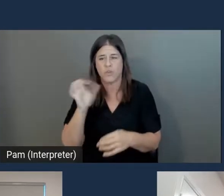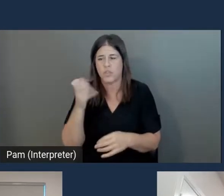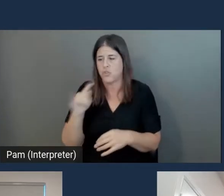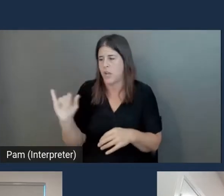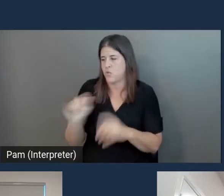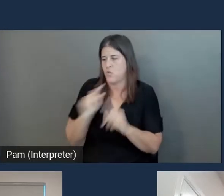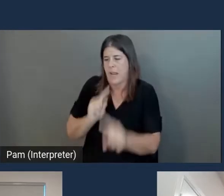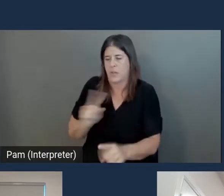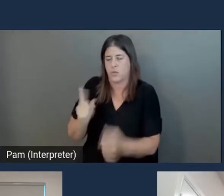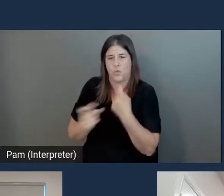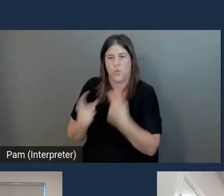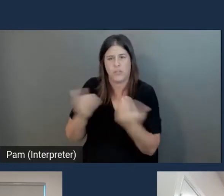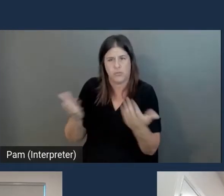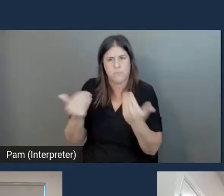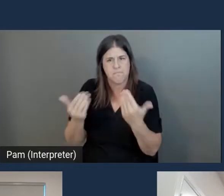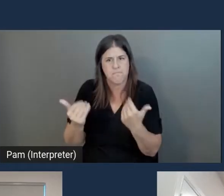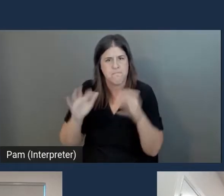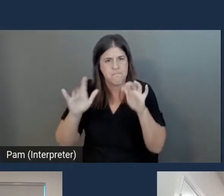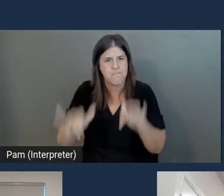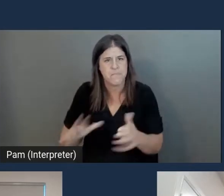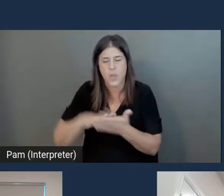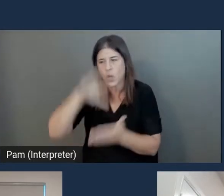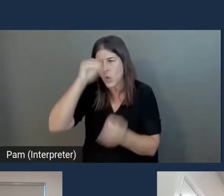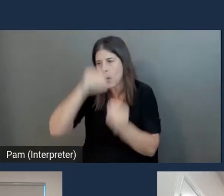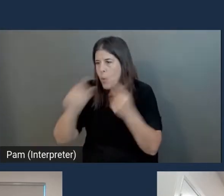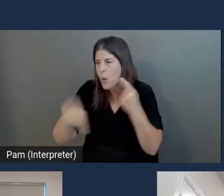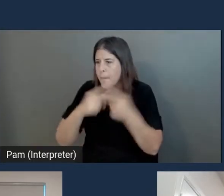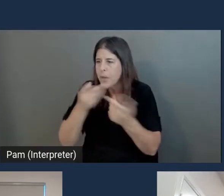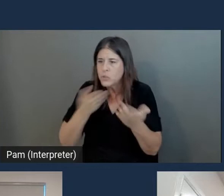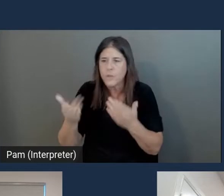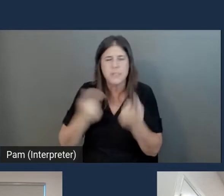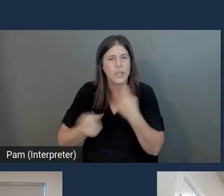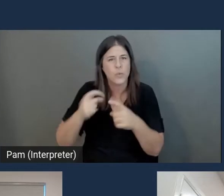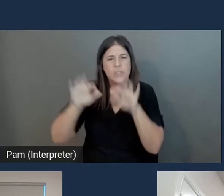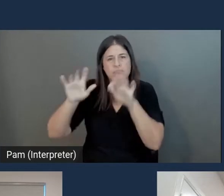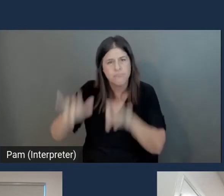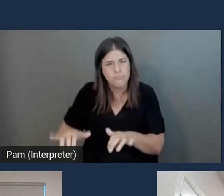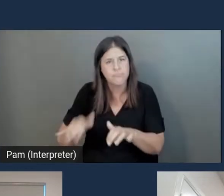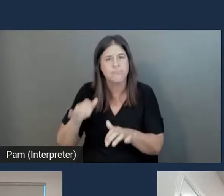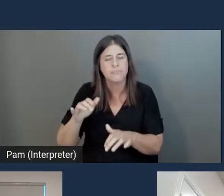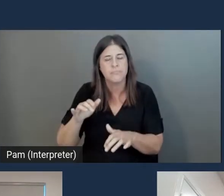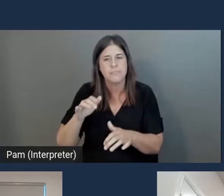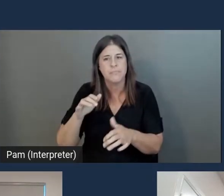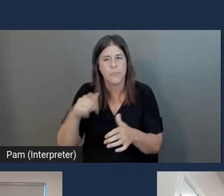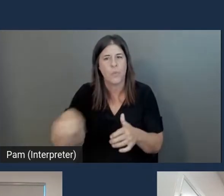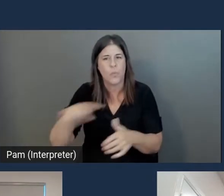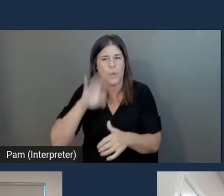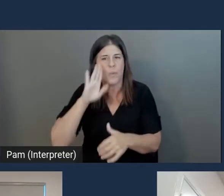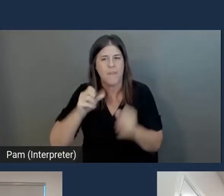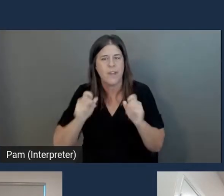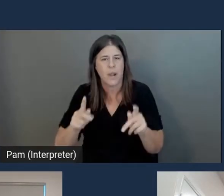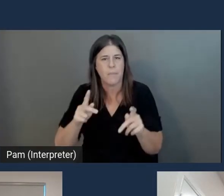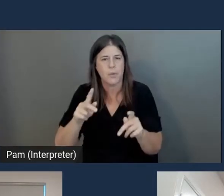So, as you learn more about the service, if you have questions please put in there. We will have an opportunity to ask these questions